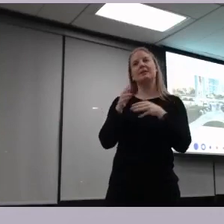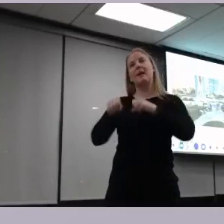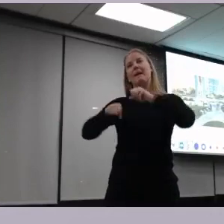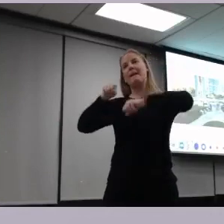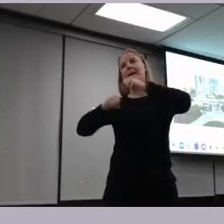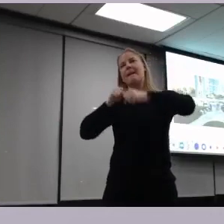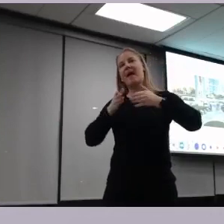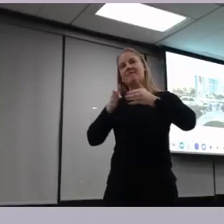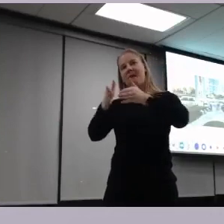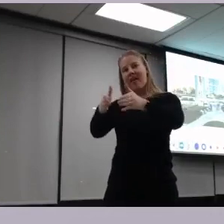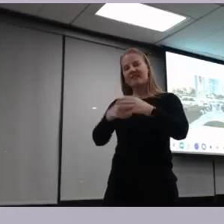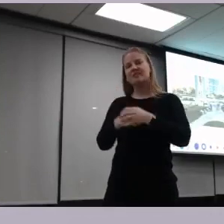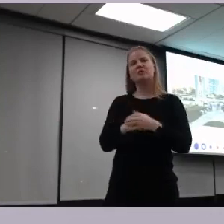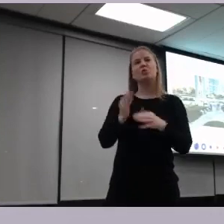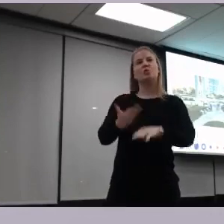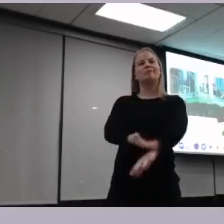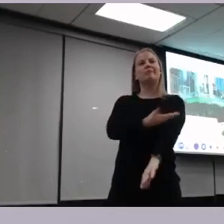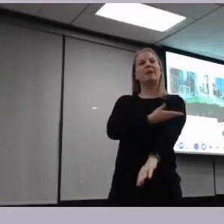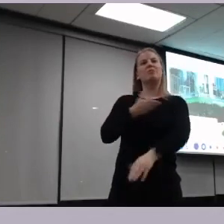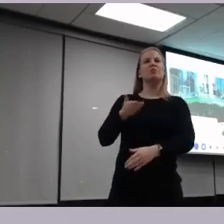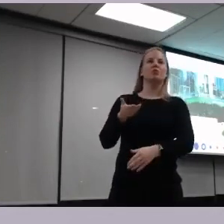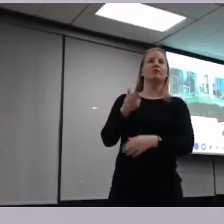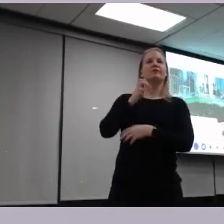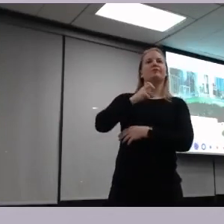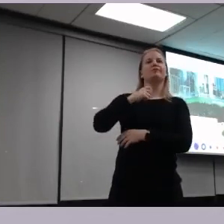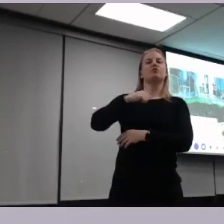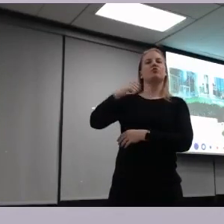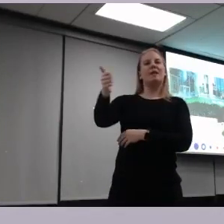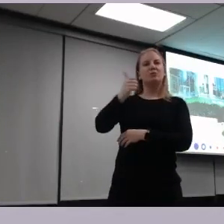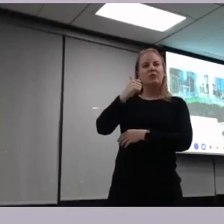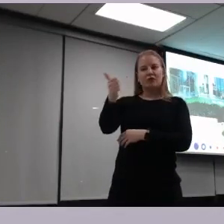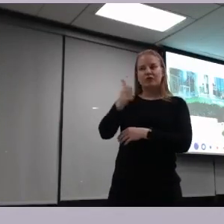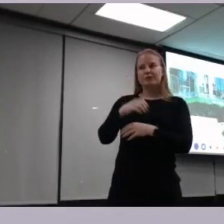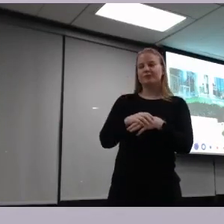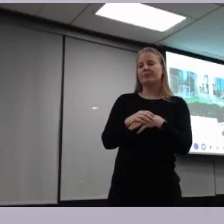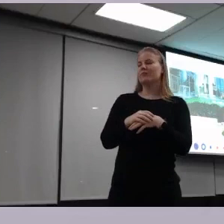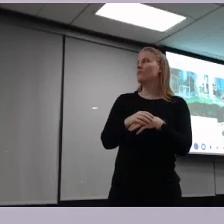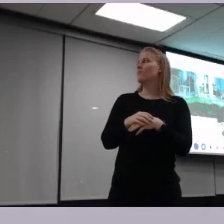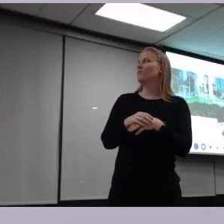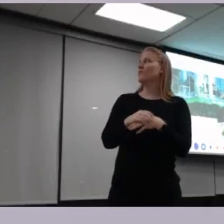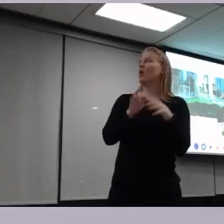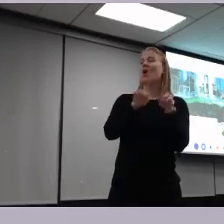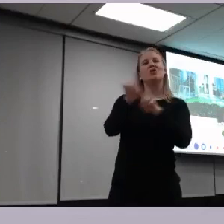Next slide, please. Also creates a new public open spaces for images.